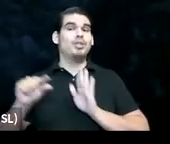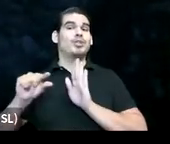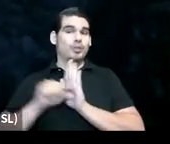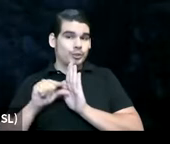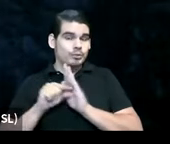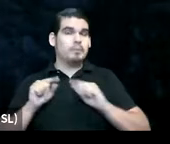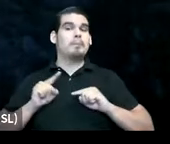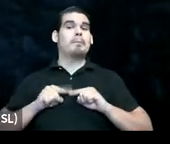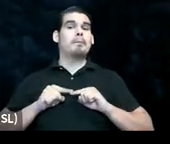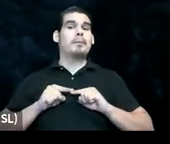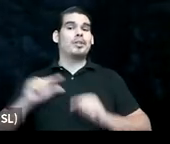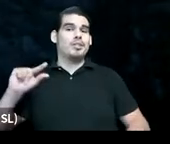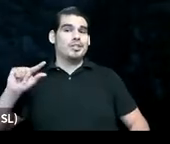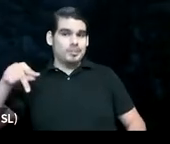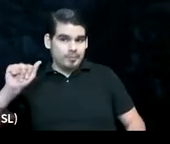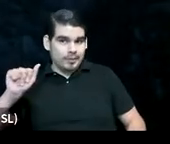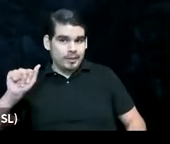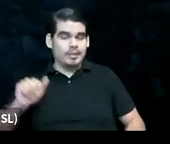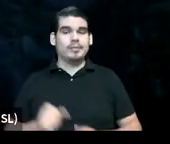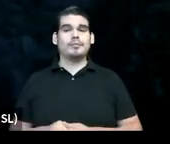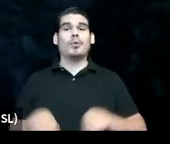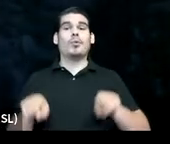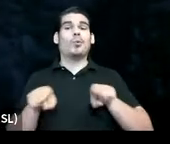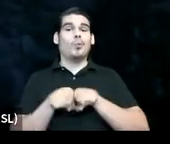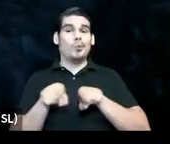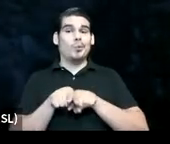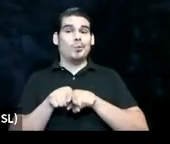They can the first. You know, like 10 people that apply